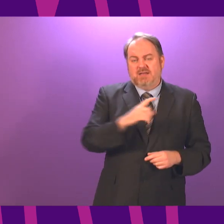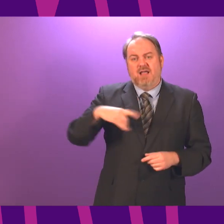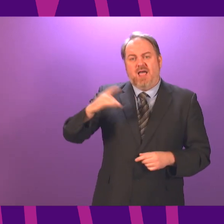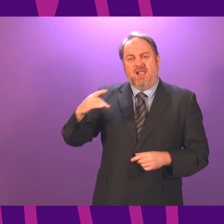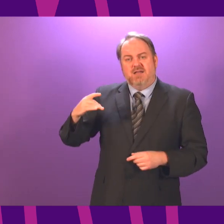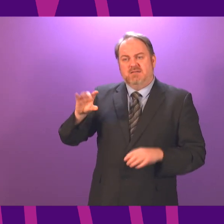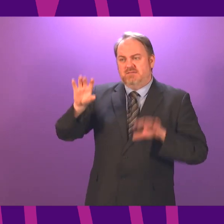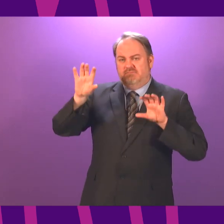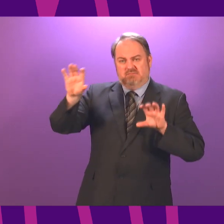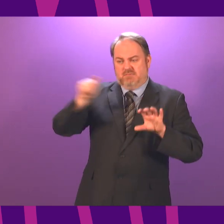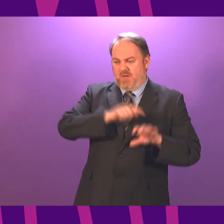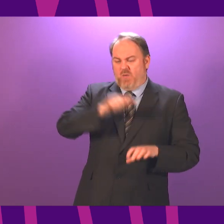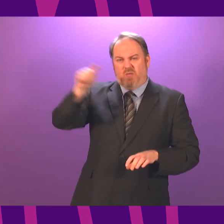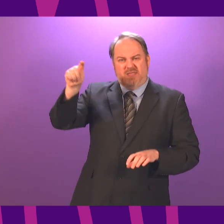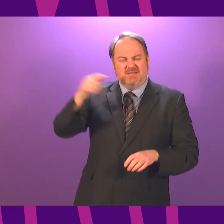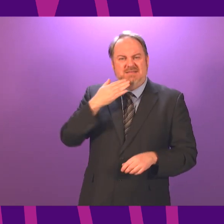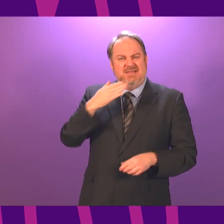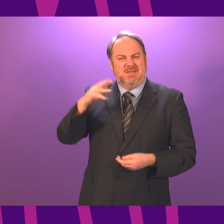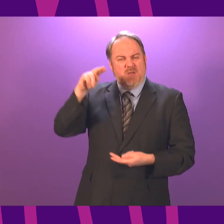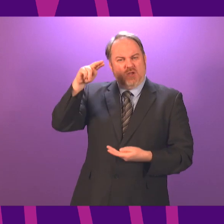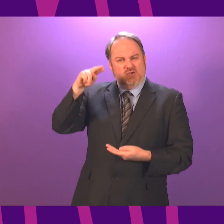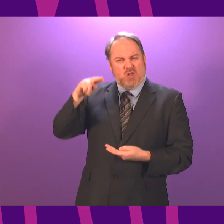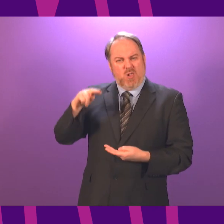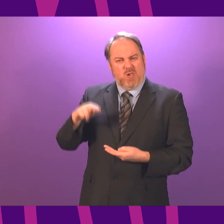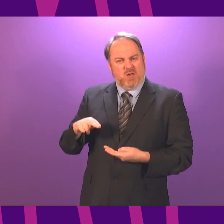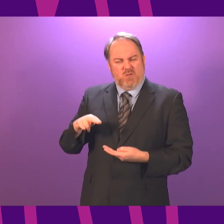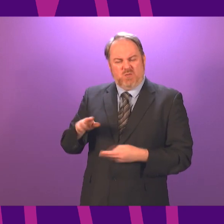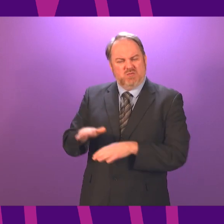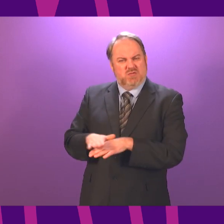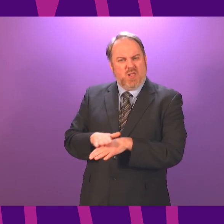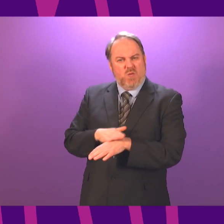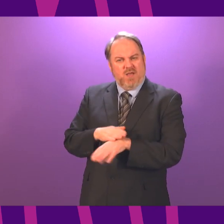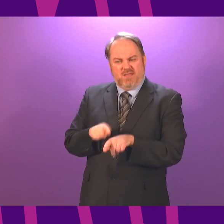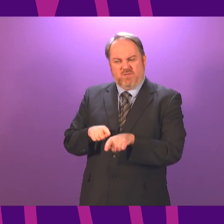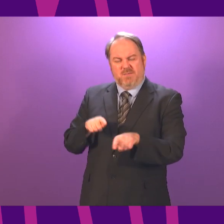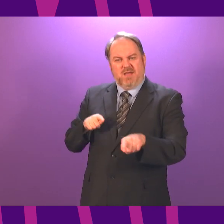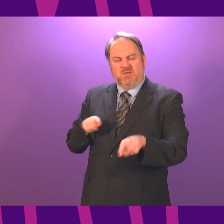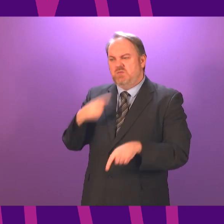below-average first dose coverage. Yesterday, the First Minister said that 70 per cent of